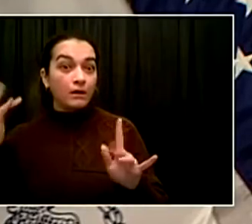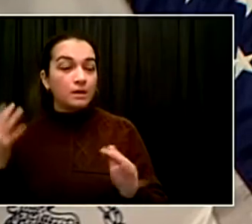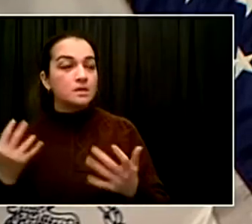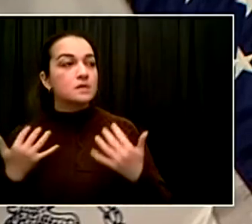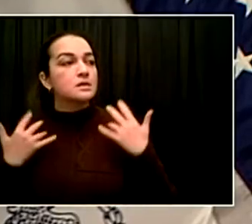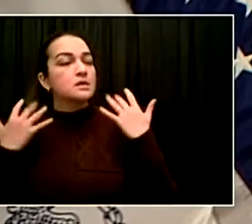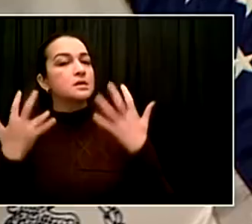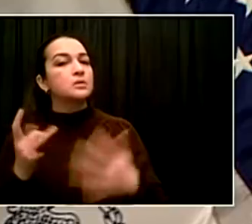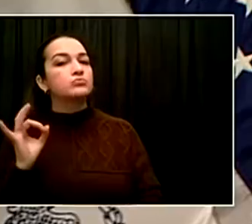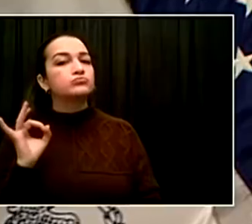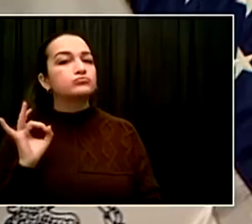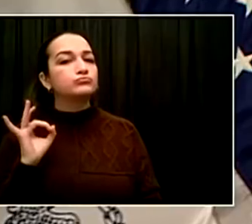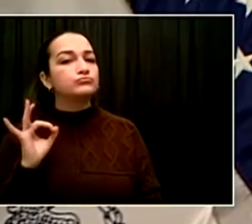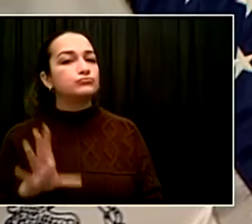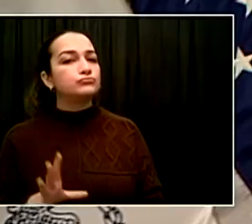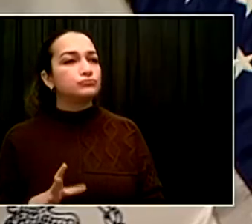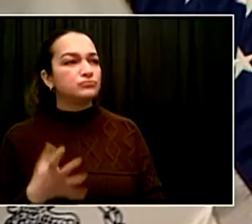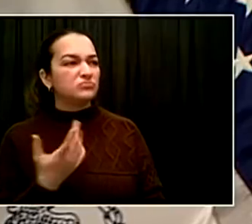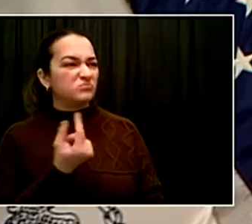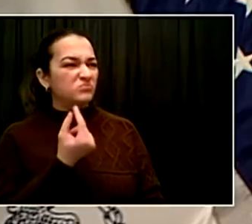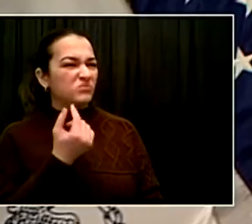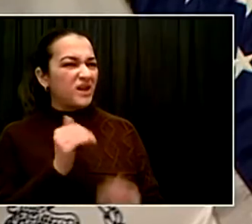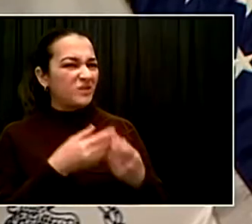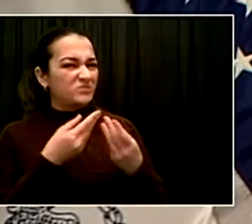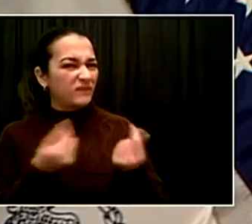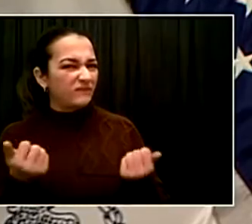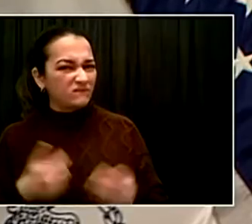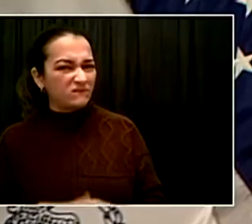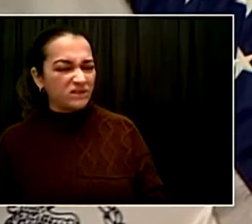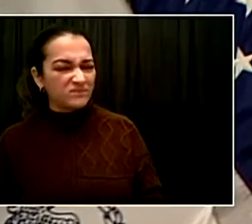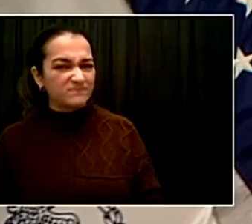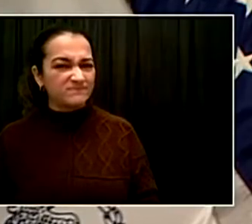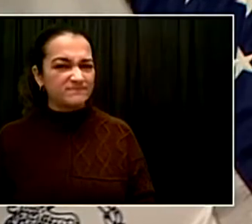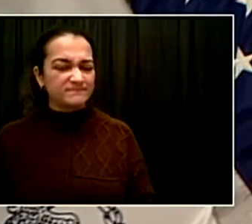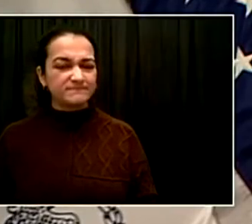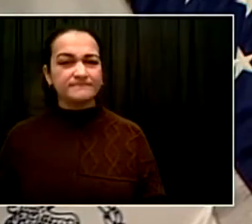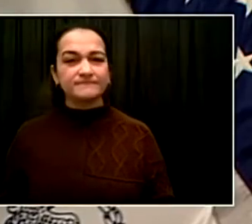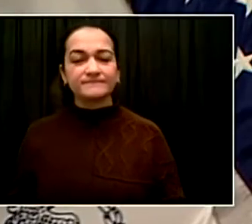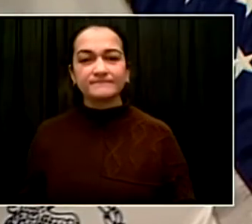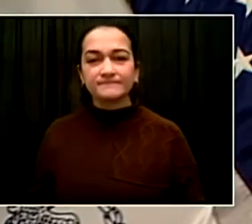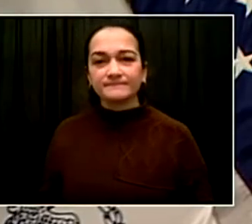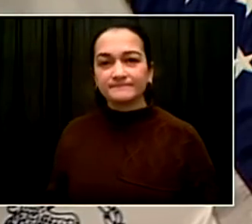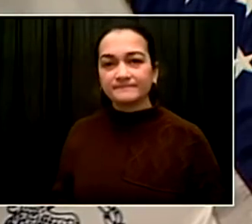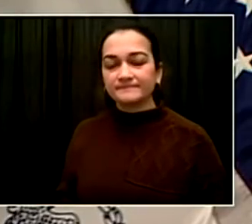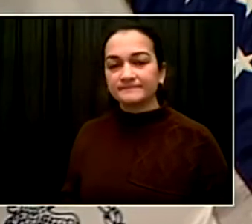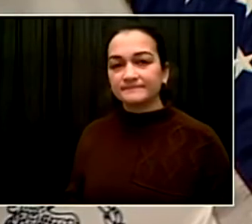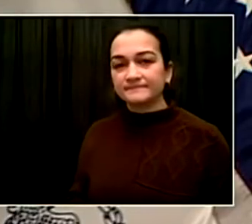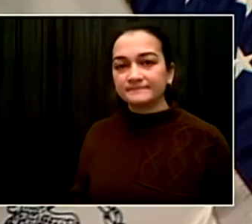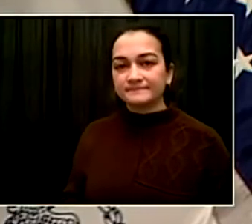THESE SITES, EXPAND THEIR CAPACITY, AND IMPROVE THEM? I APPRECIATE THAT QUESTION A